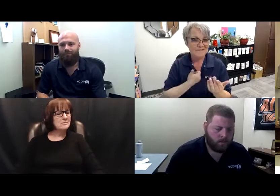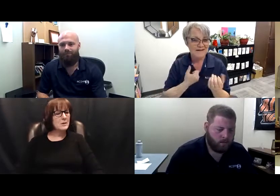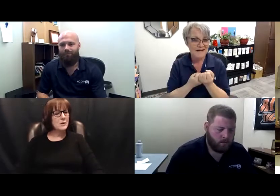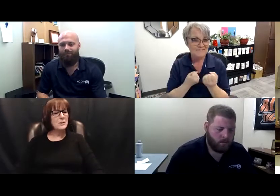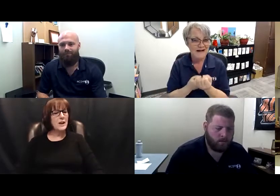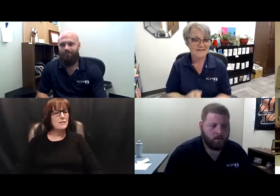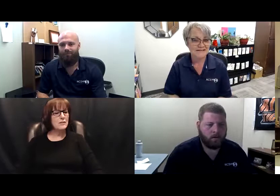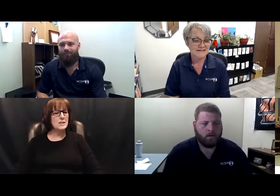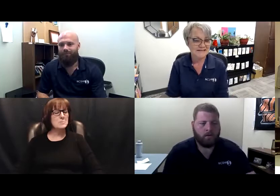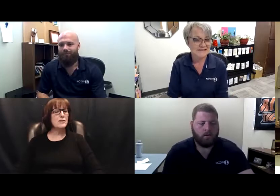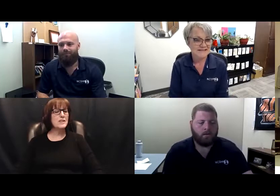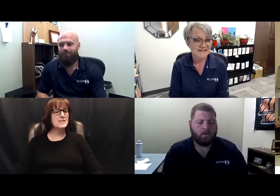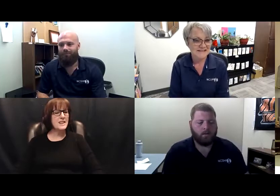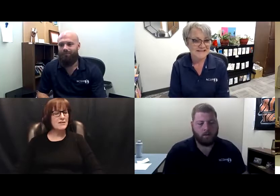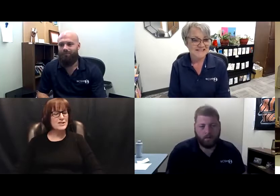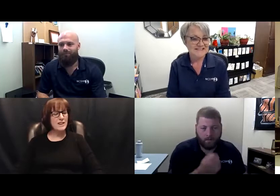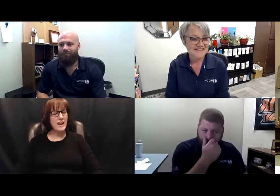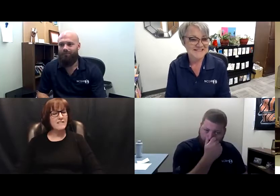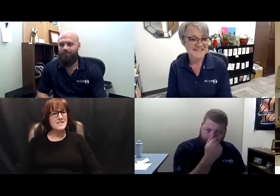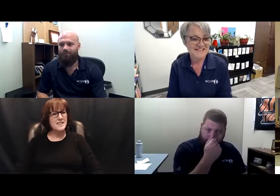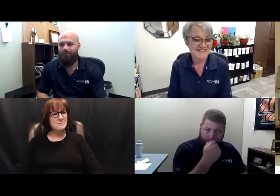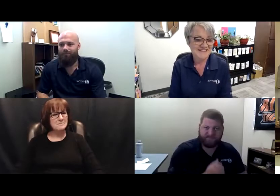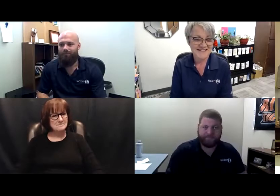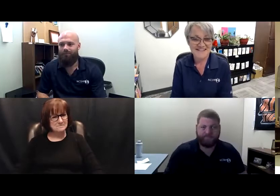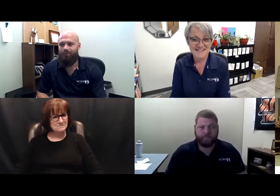What do you have for tips for us today for self-advocacy?